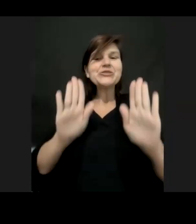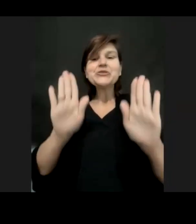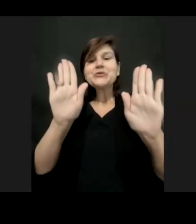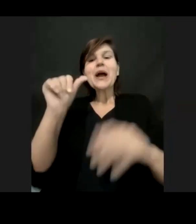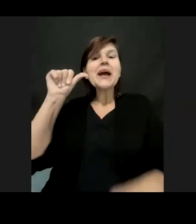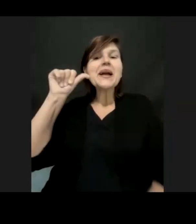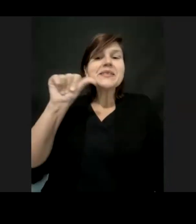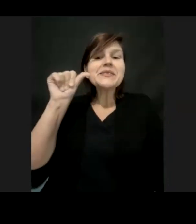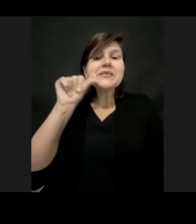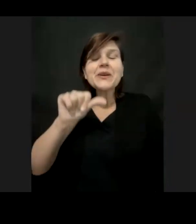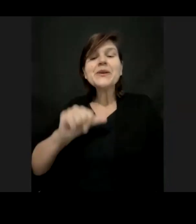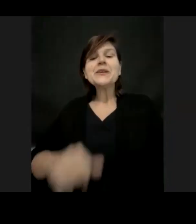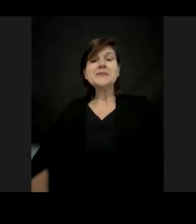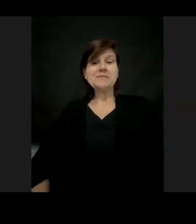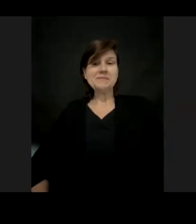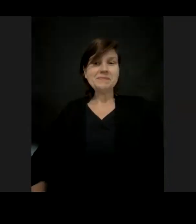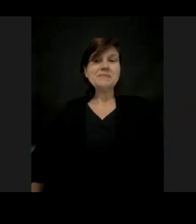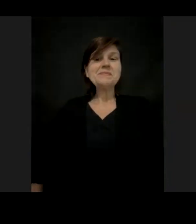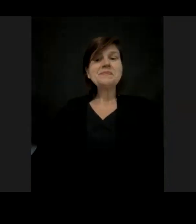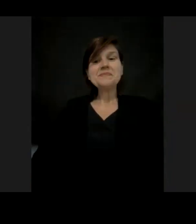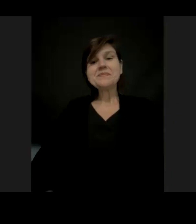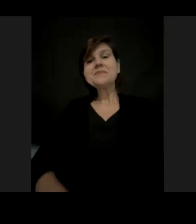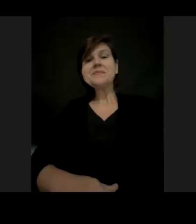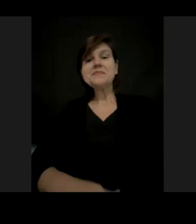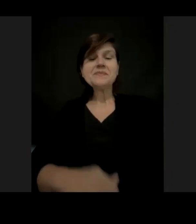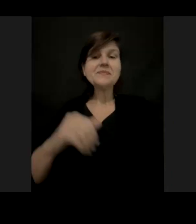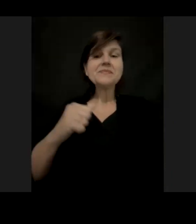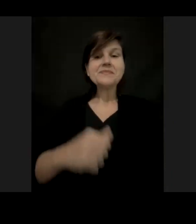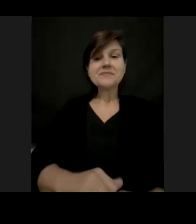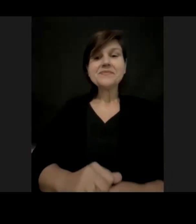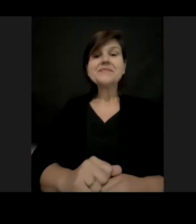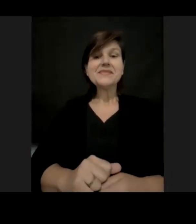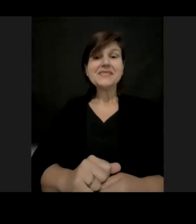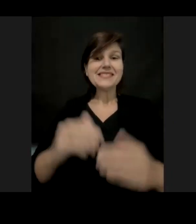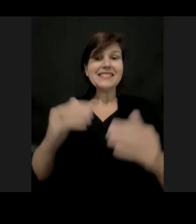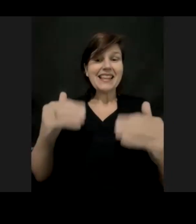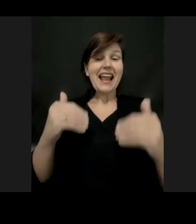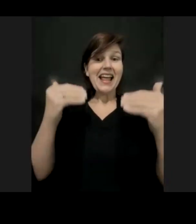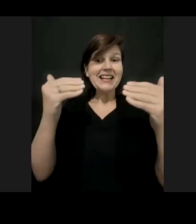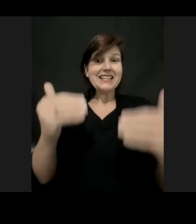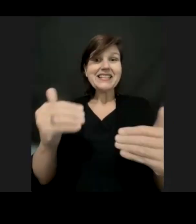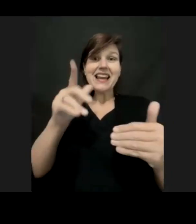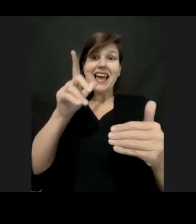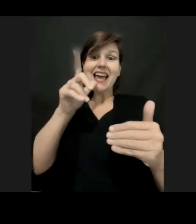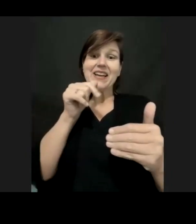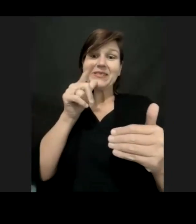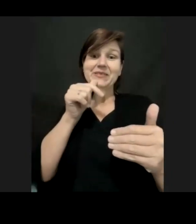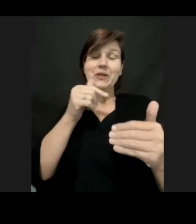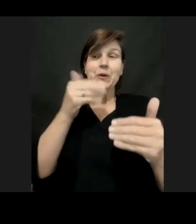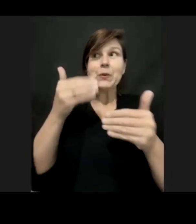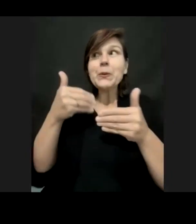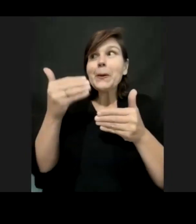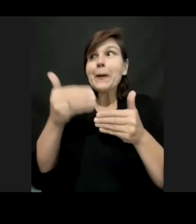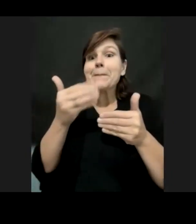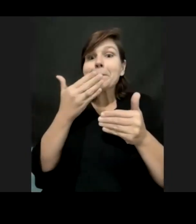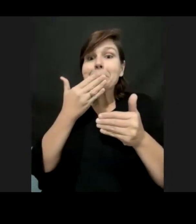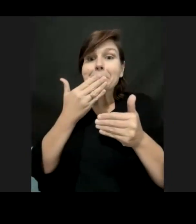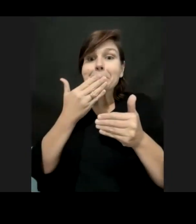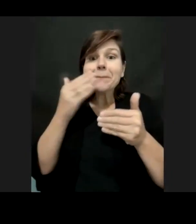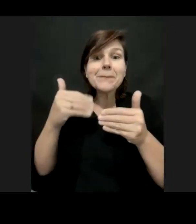∂ ∂ A-Da-da-da, da-la-da-da, da-la-da-da-da-da ∂ ∂ And, next up, ∂ ∂ A-Da-da-da, da-la-da-da ∂ ∂ Guess who it is?